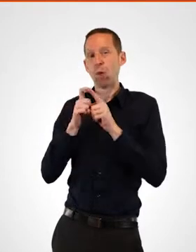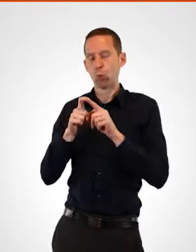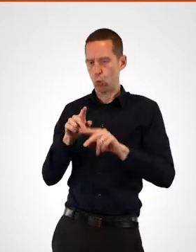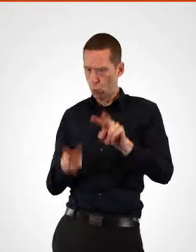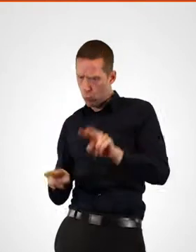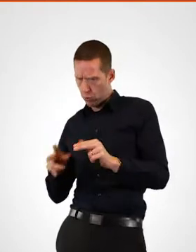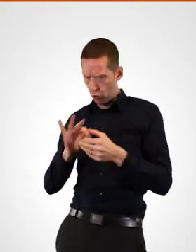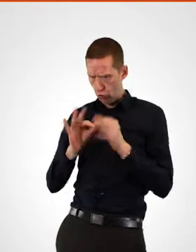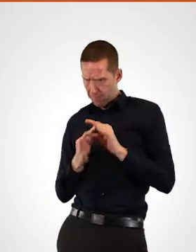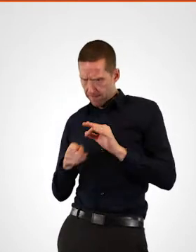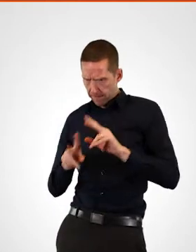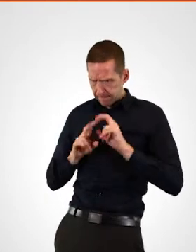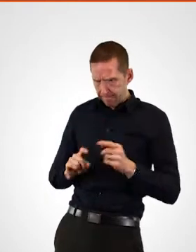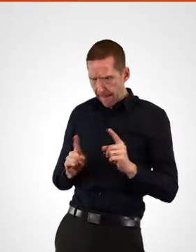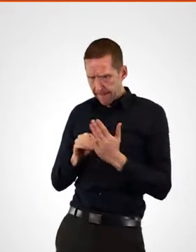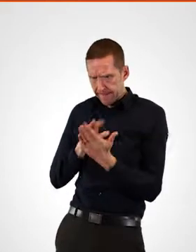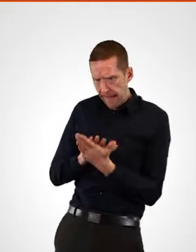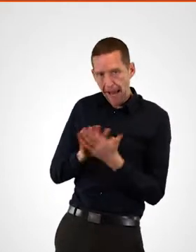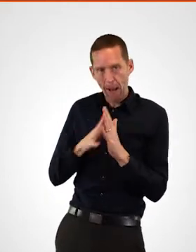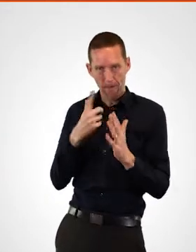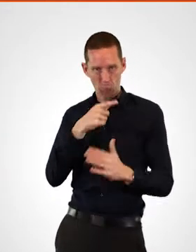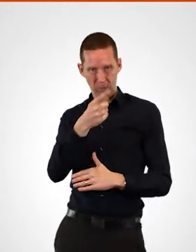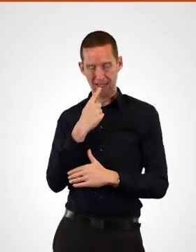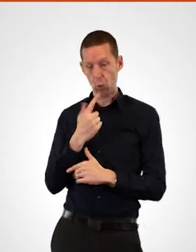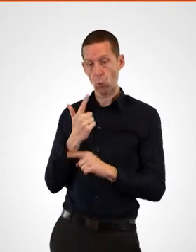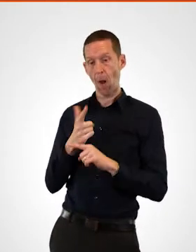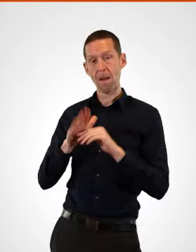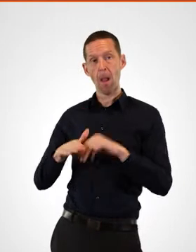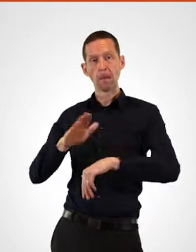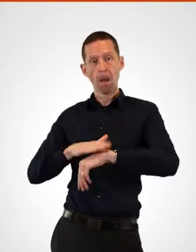because we always have to ask well, okay, so when exactly are you talking about,